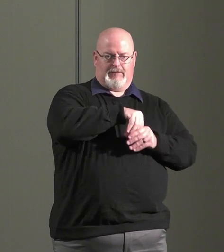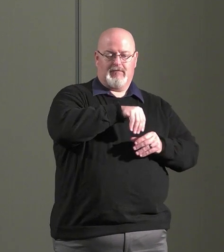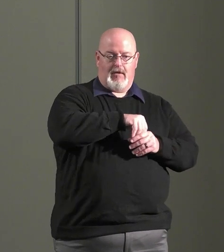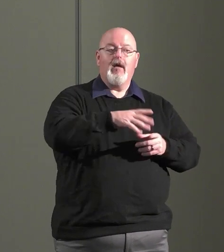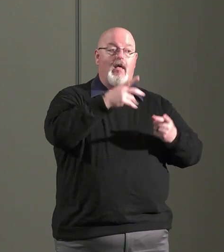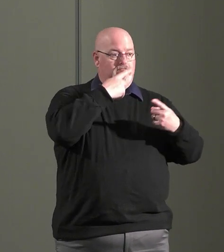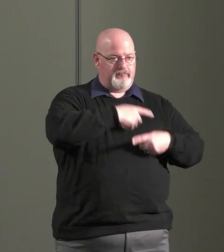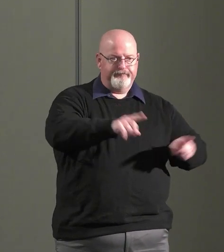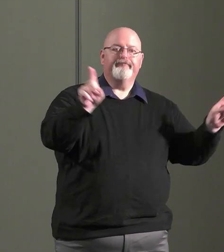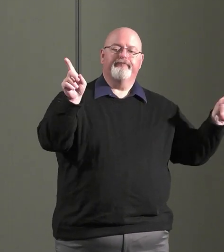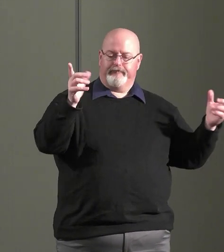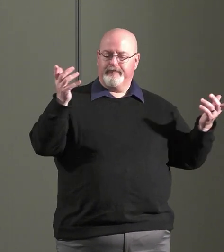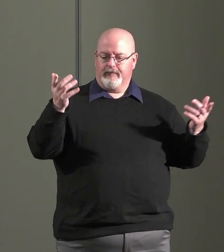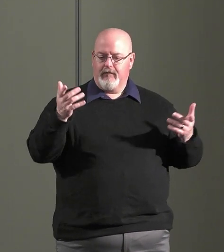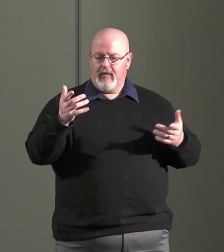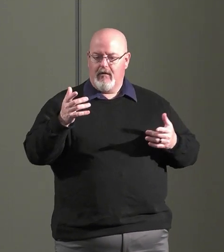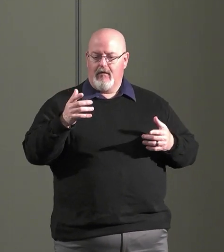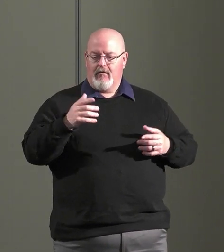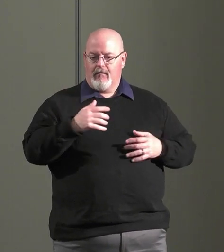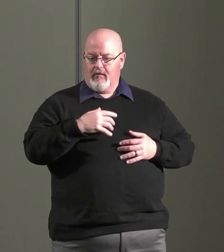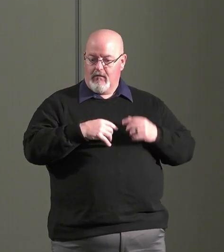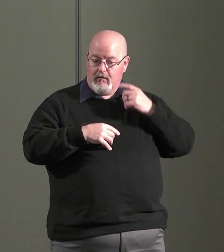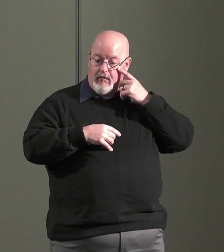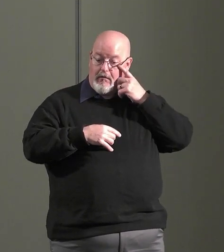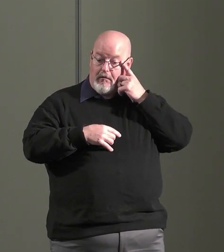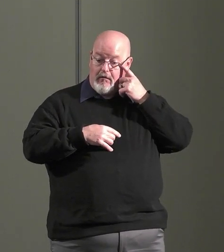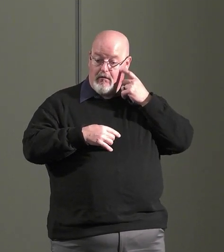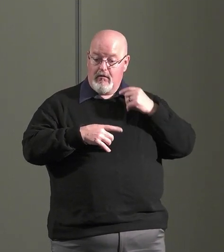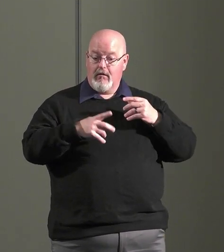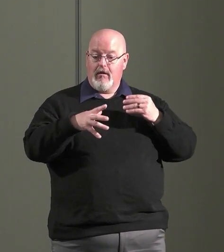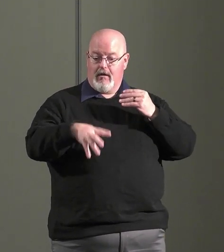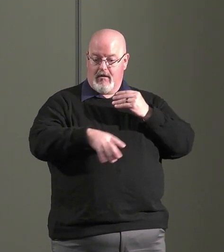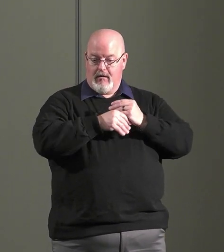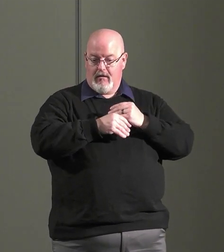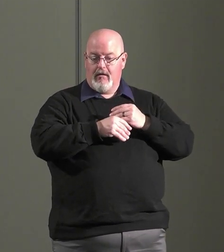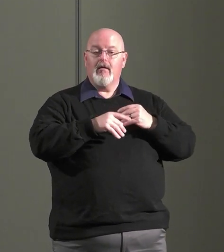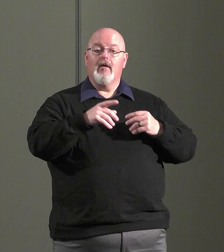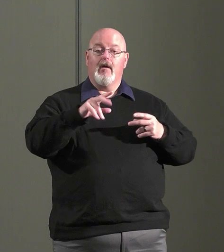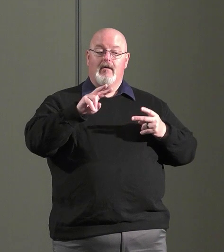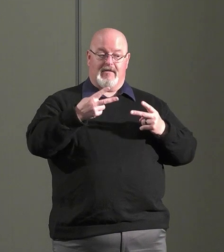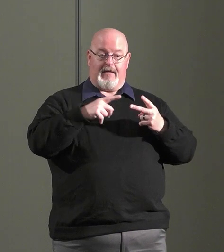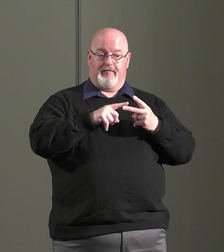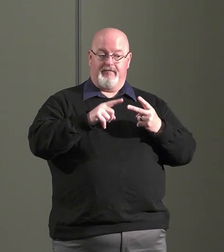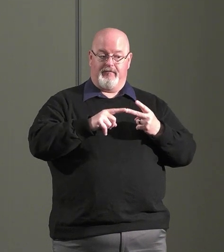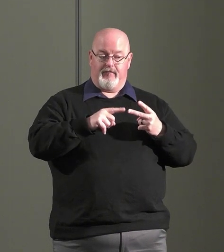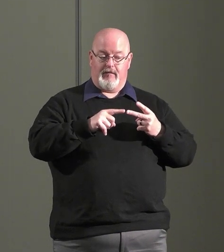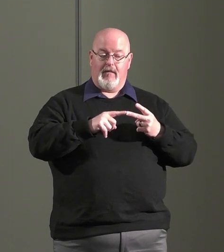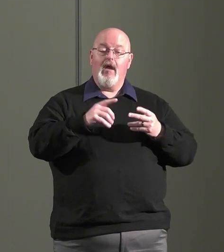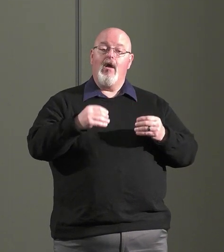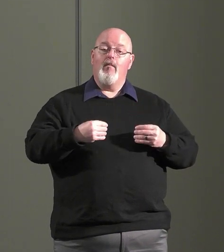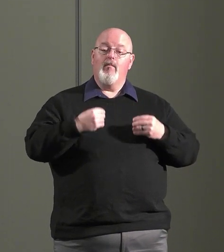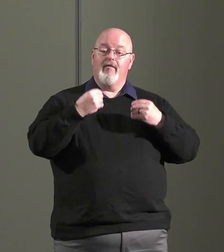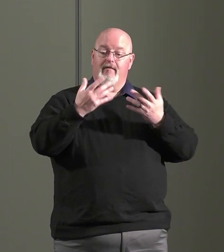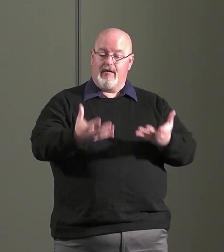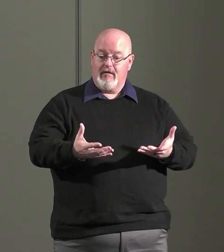the future or the other way around as well. The addition to the second part provides documentation